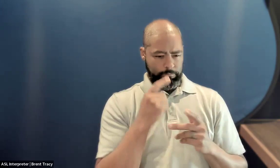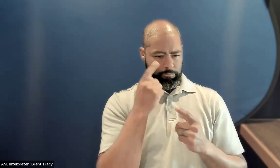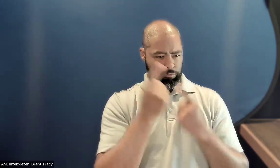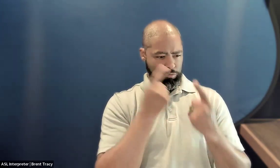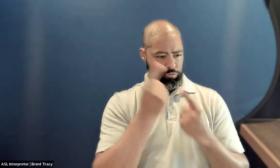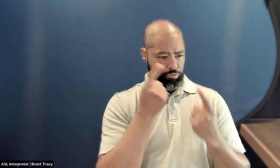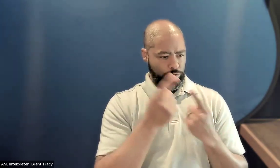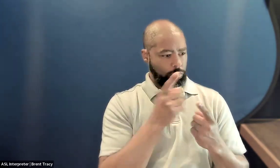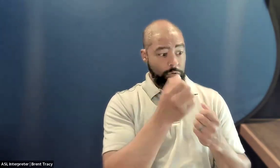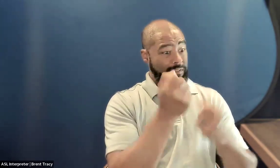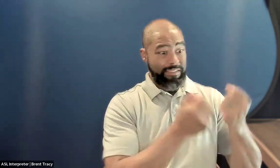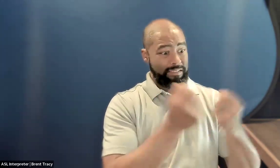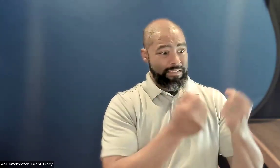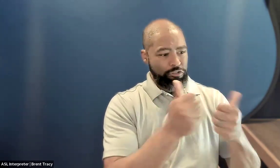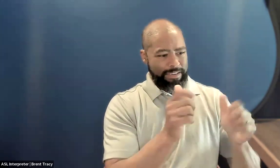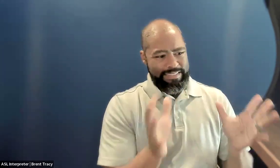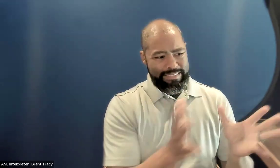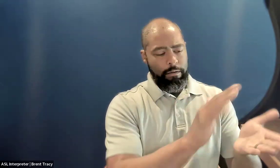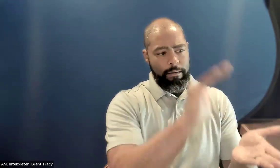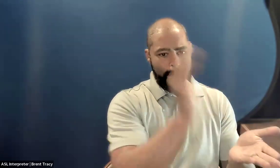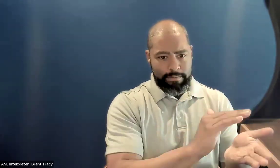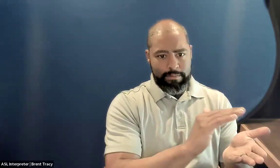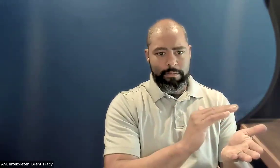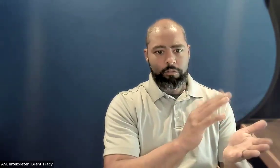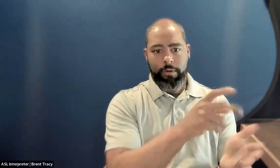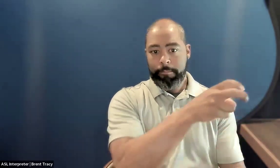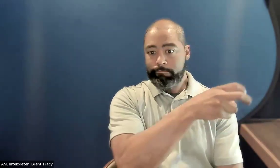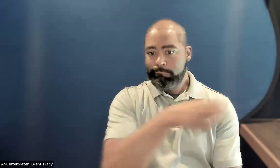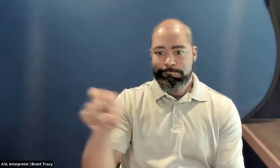of commitment, for instance, to mode share targets or making